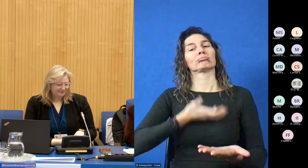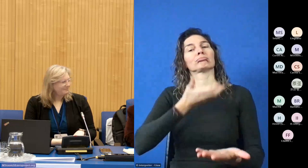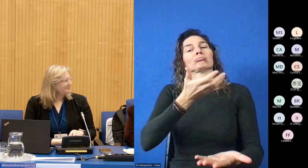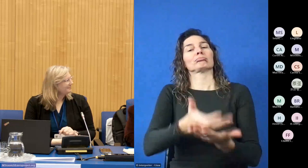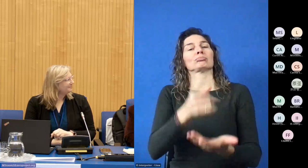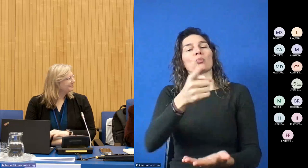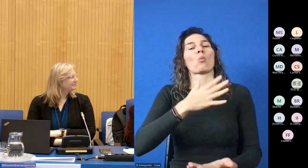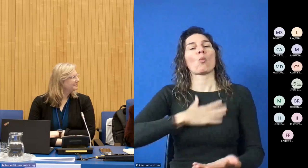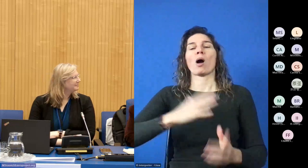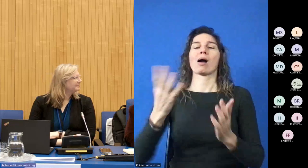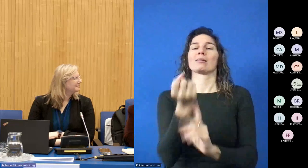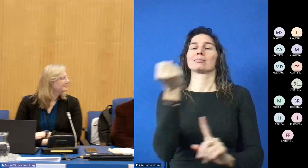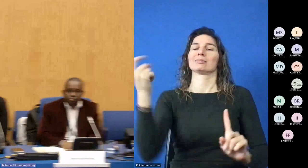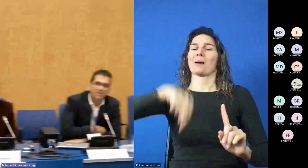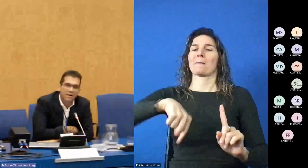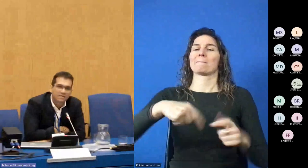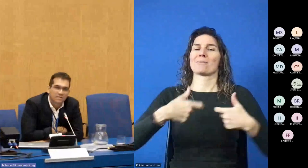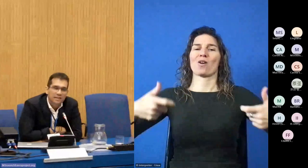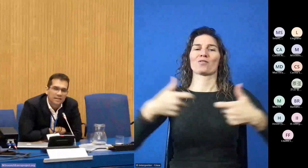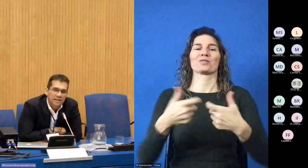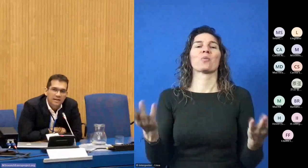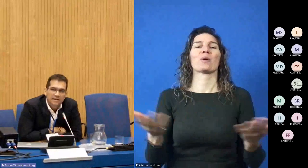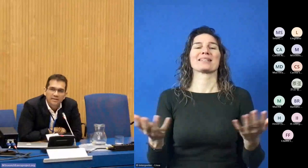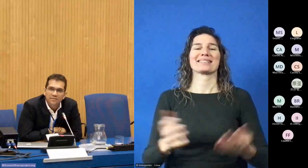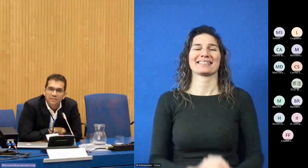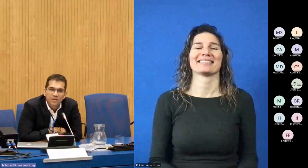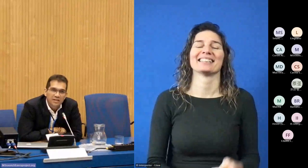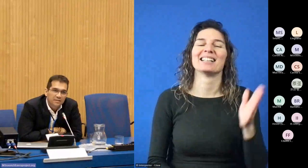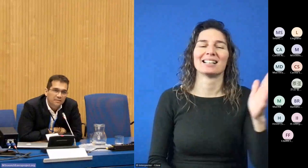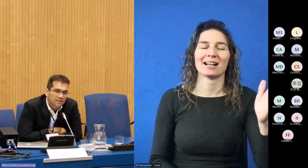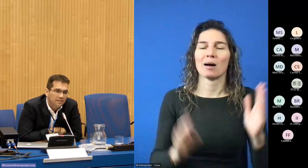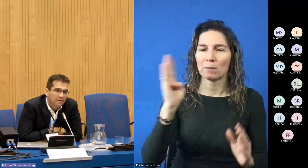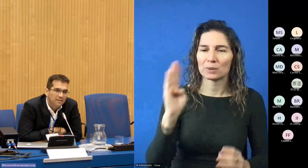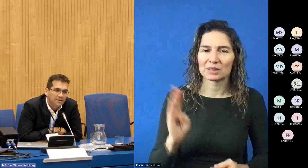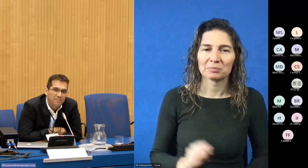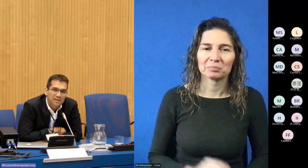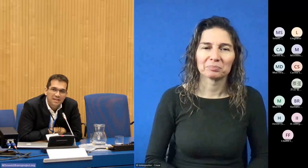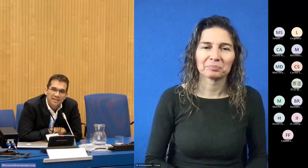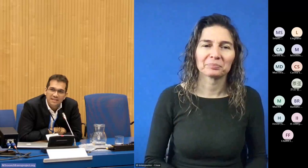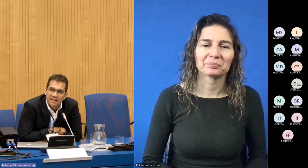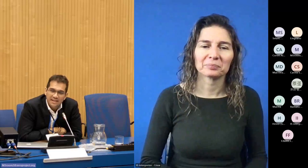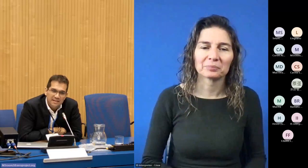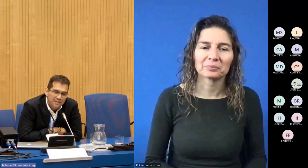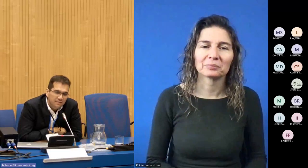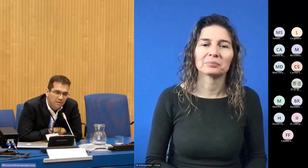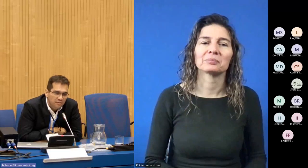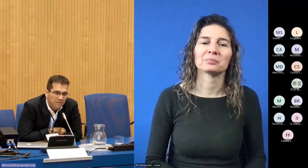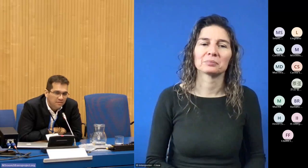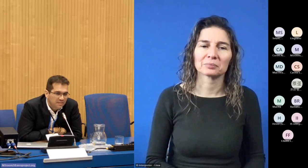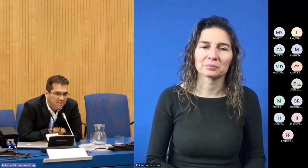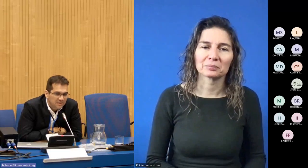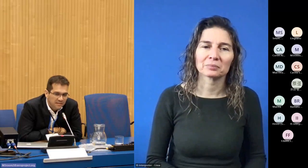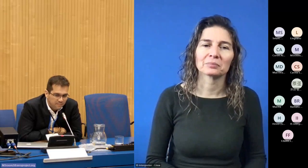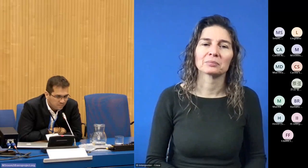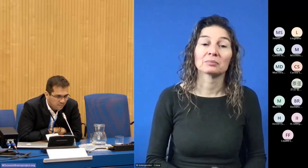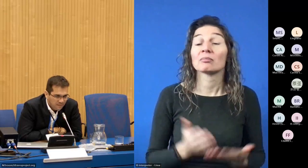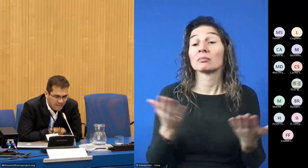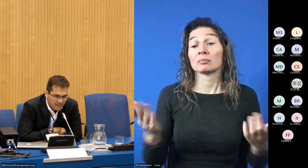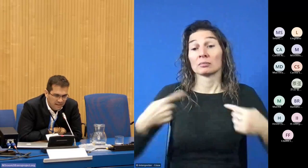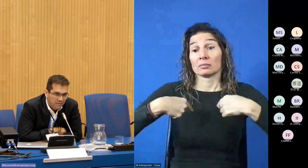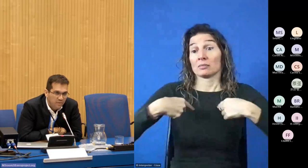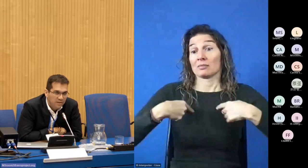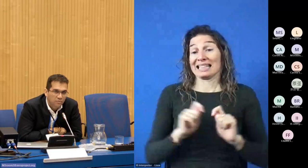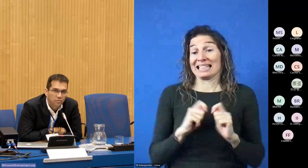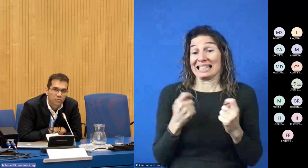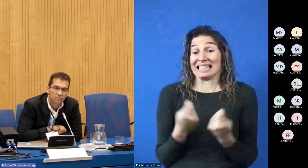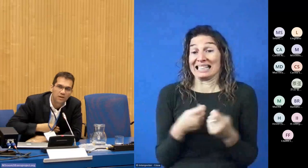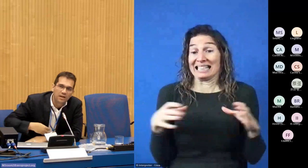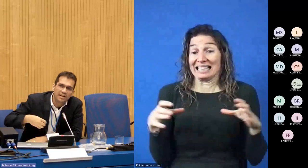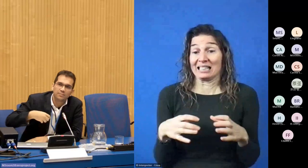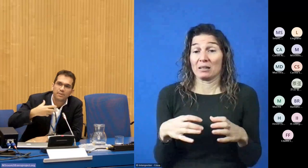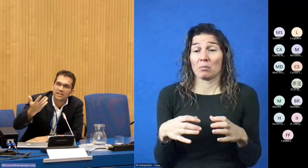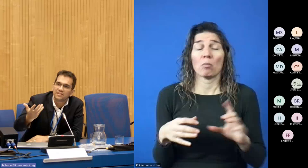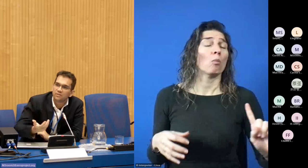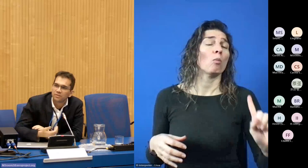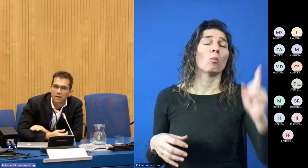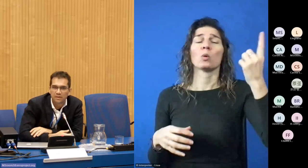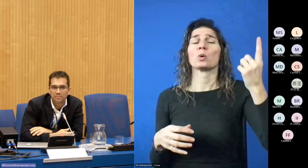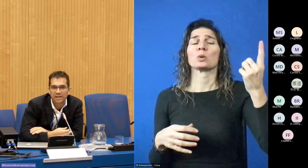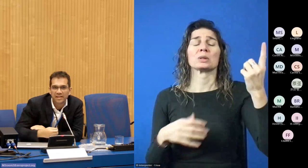The main need of our team, as we have to expand, our main solution in other countries,